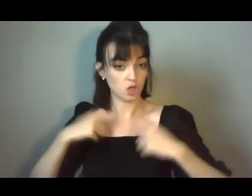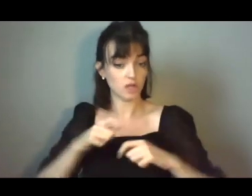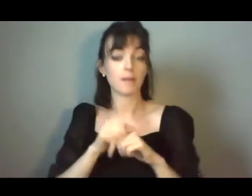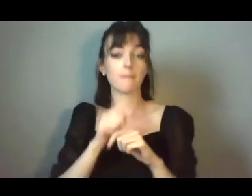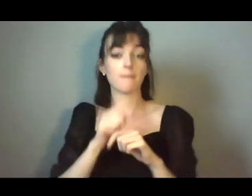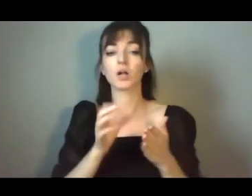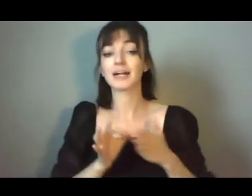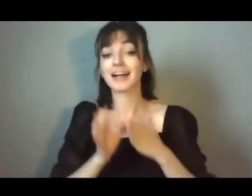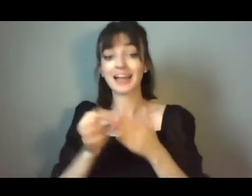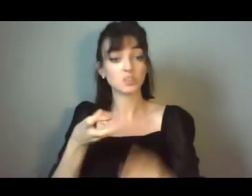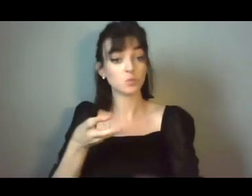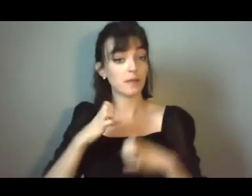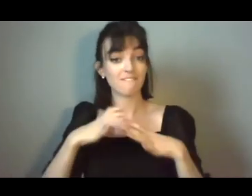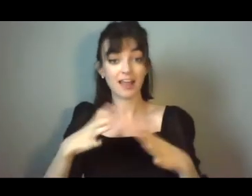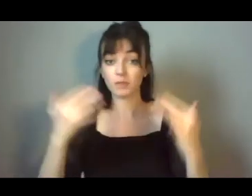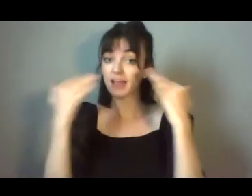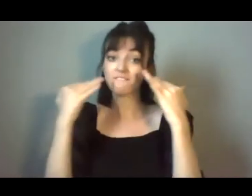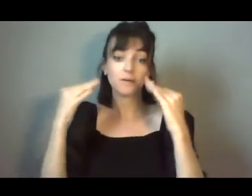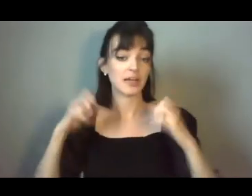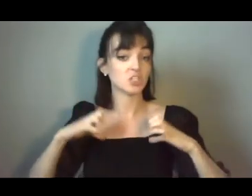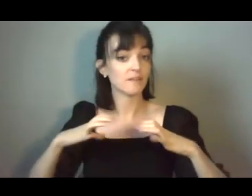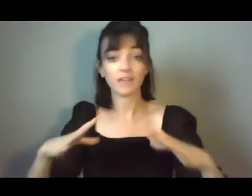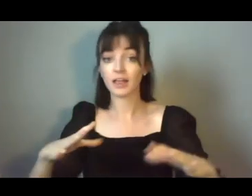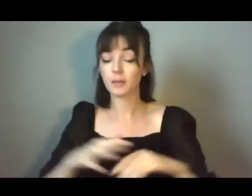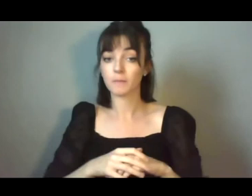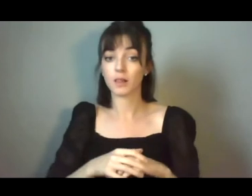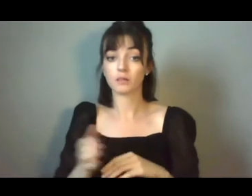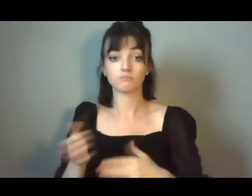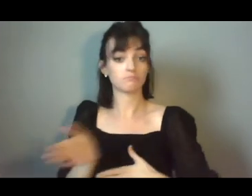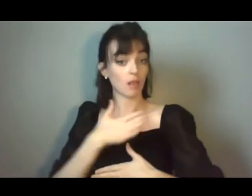information will be available. We are available as a resource if people have particular queries.